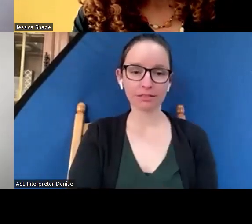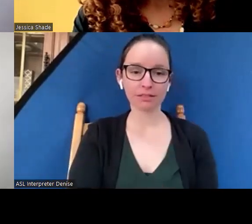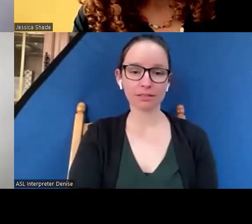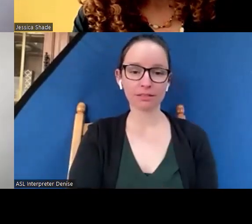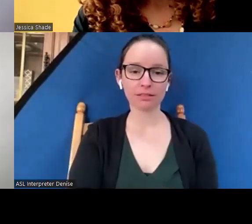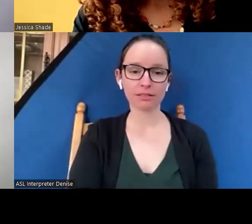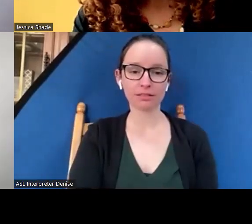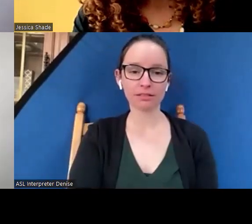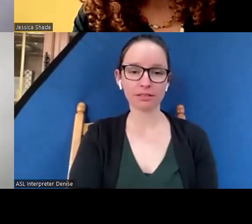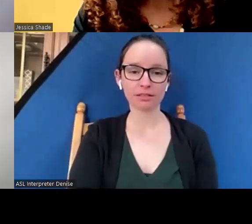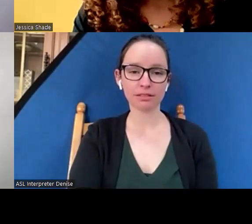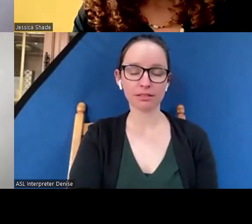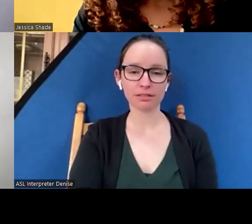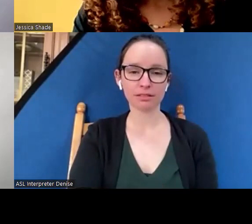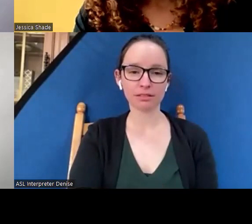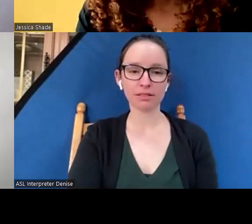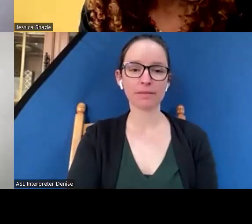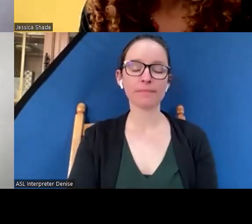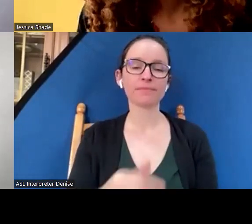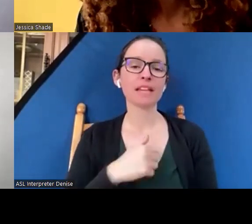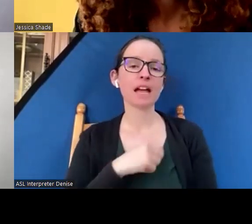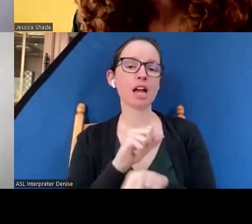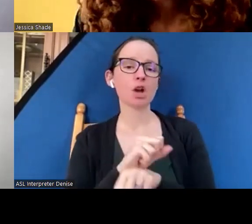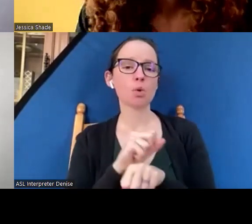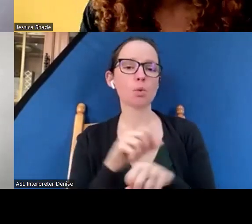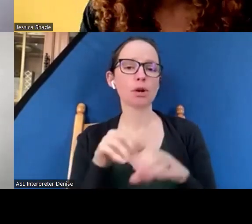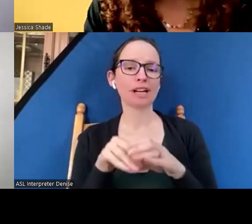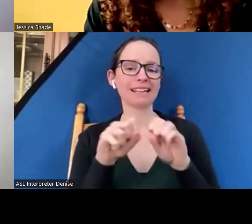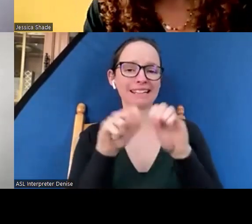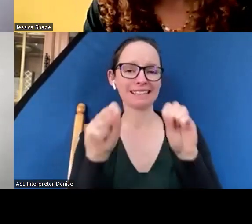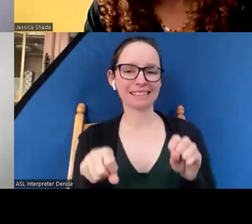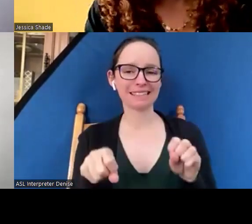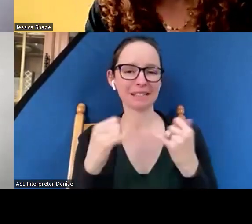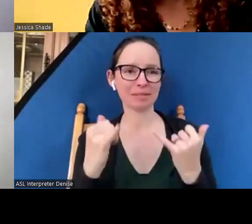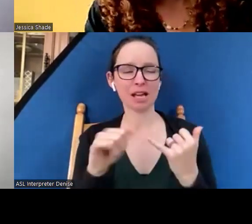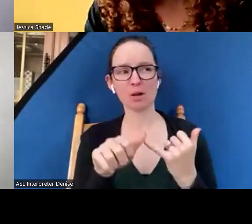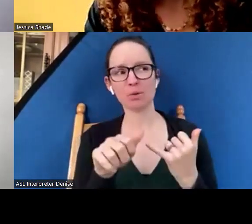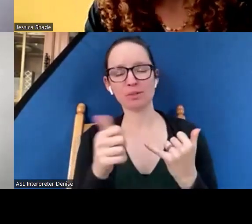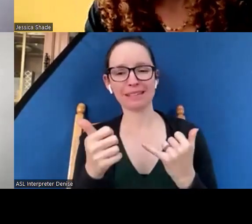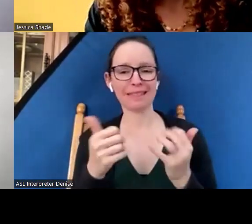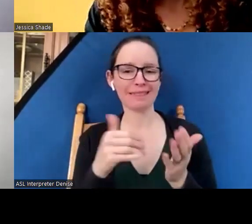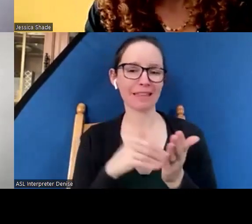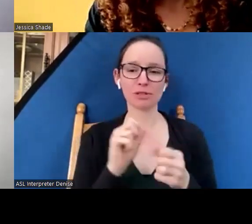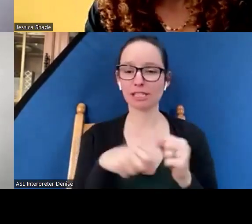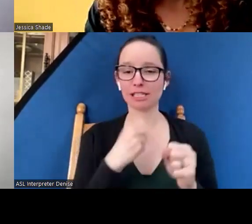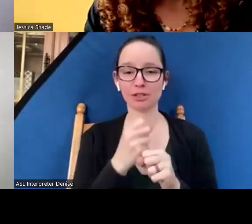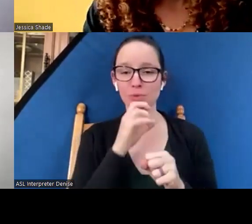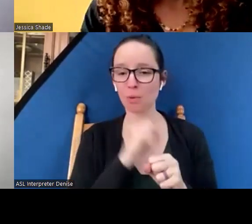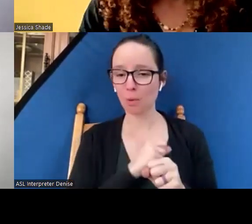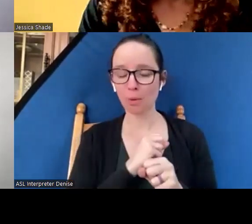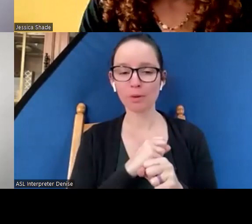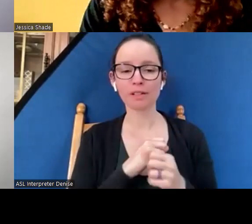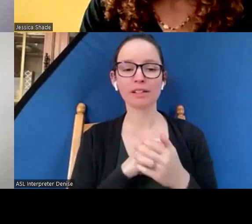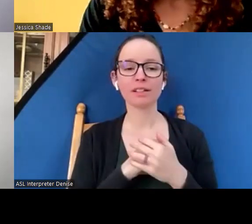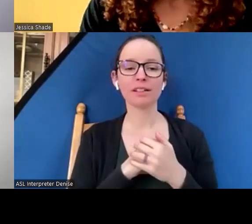I work in a system now that's like tens of thousands of years old - sheep production. So we don't really have like, we have emergent challenges, but